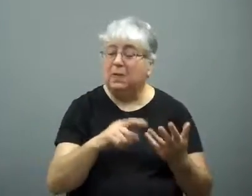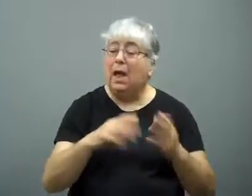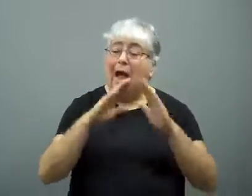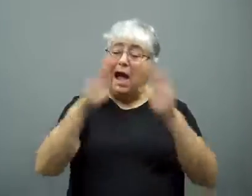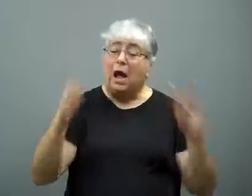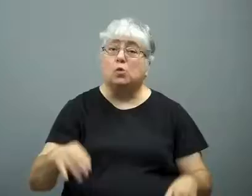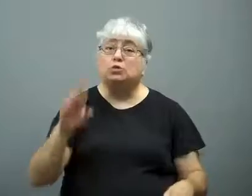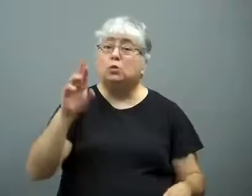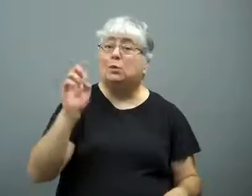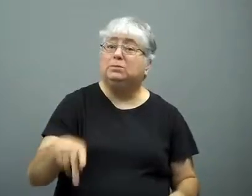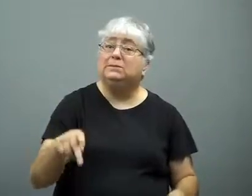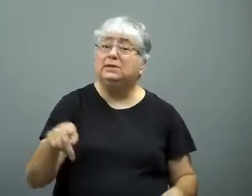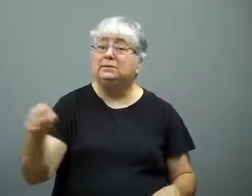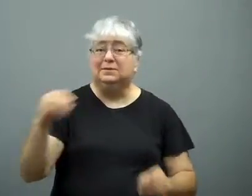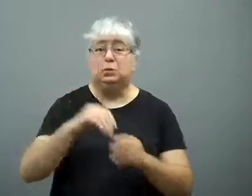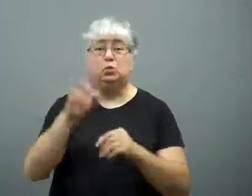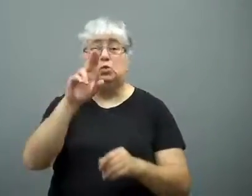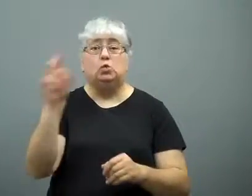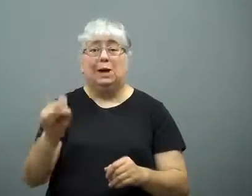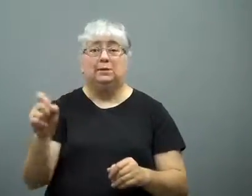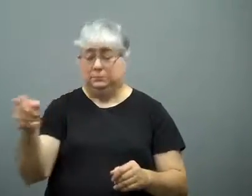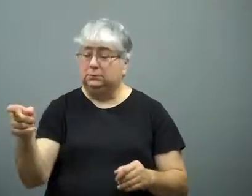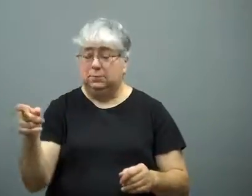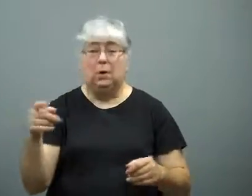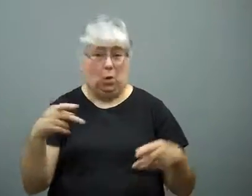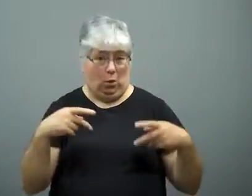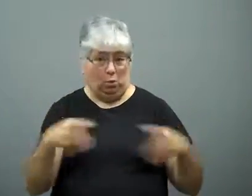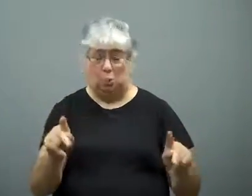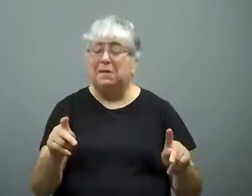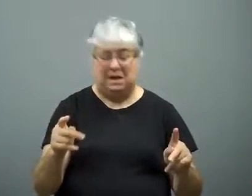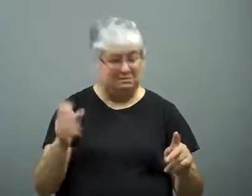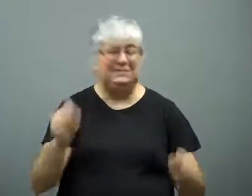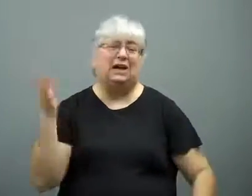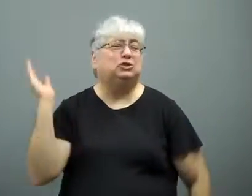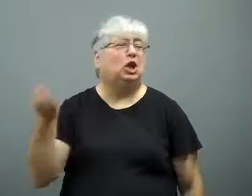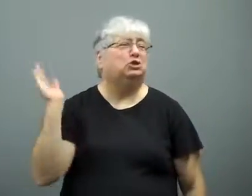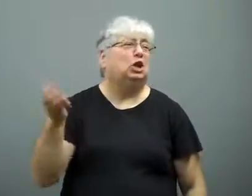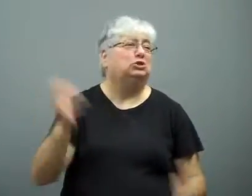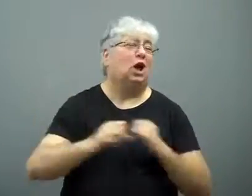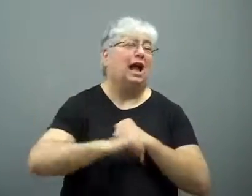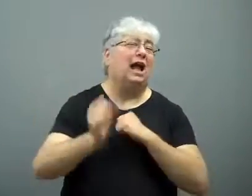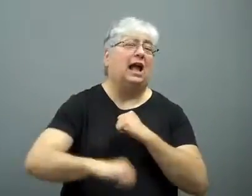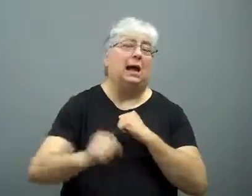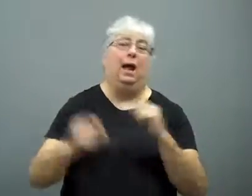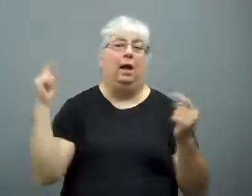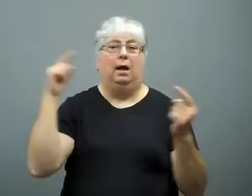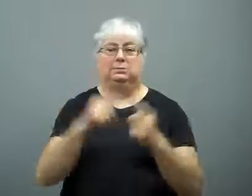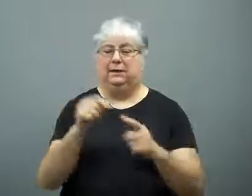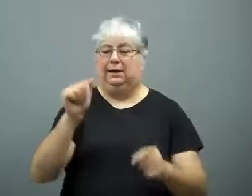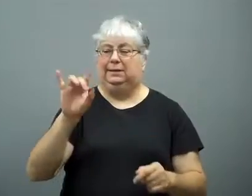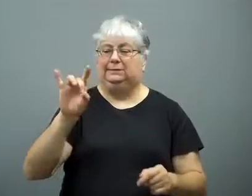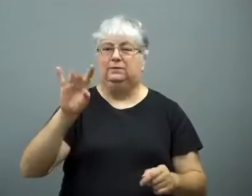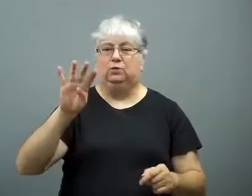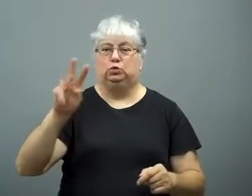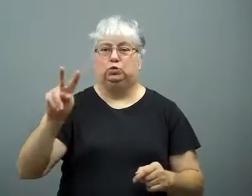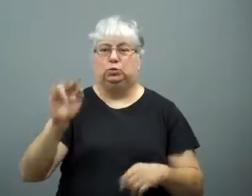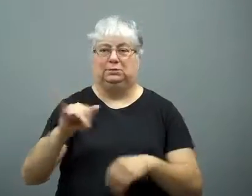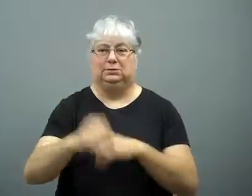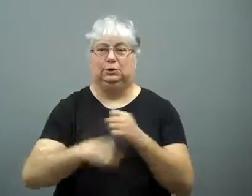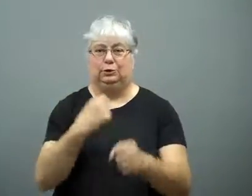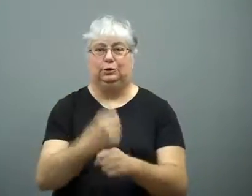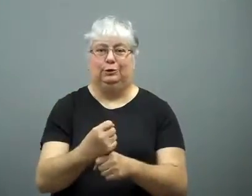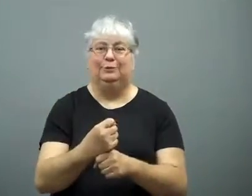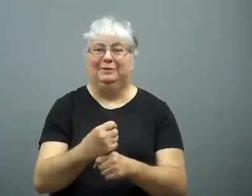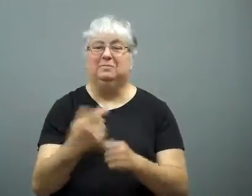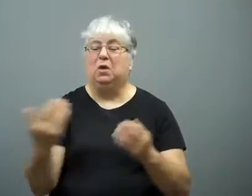The US House of Representatives allowed unlimited filibustering until 1842.